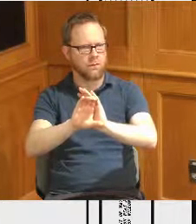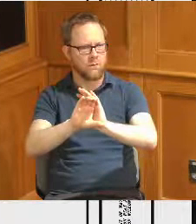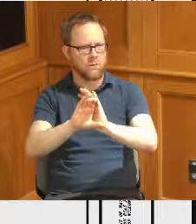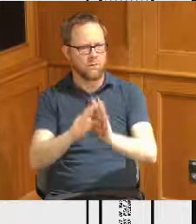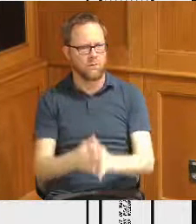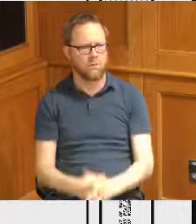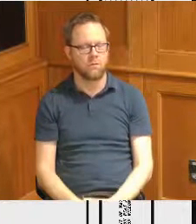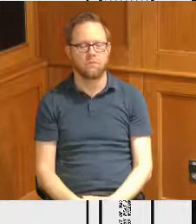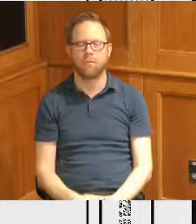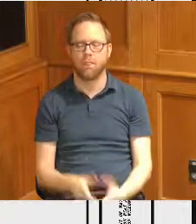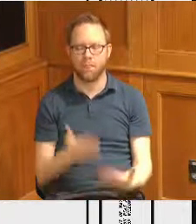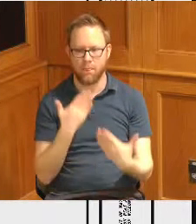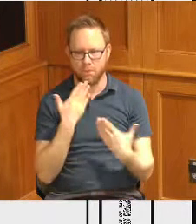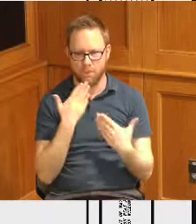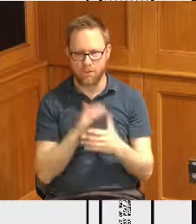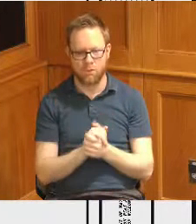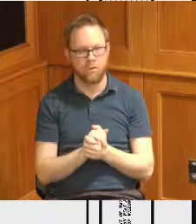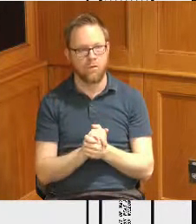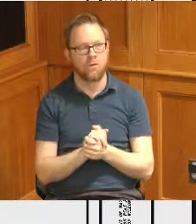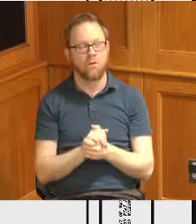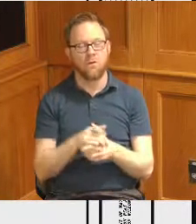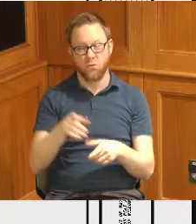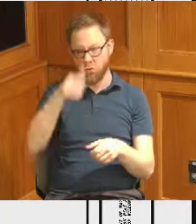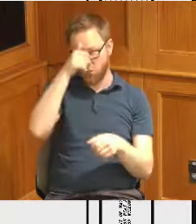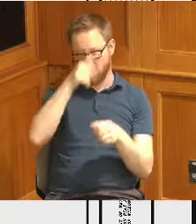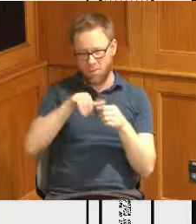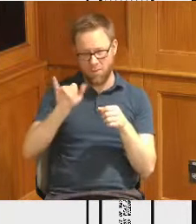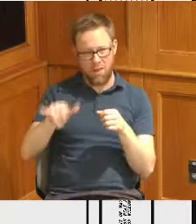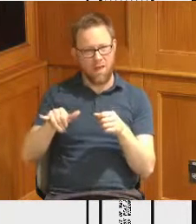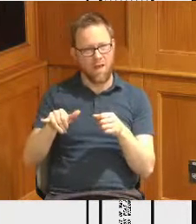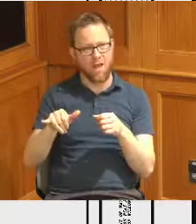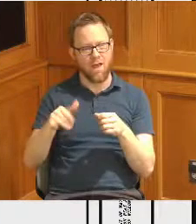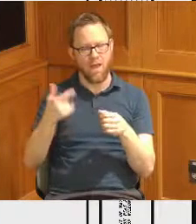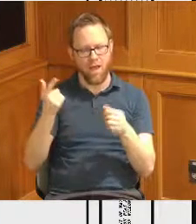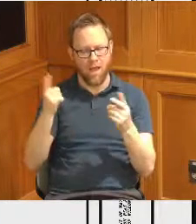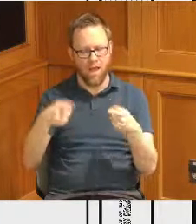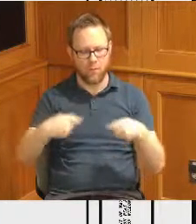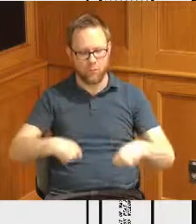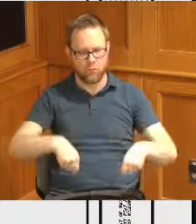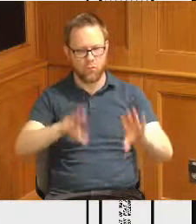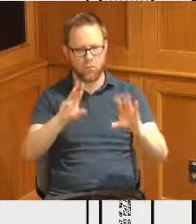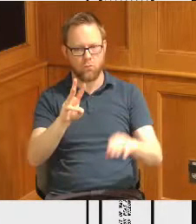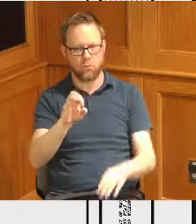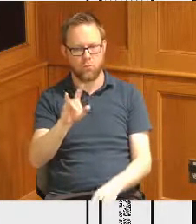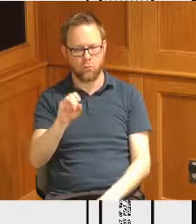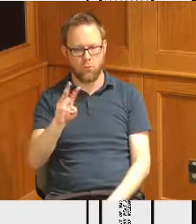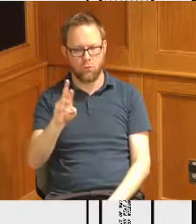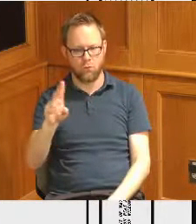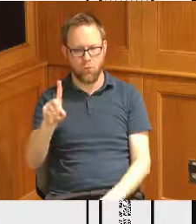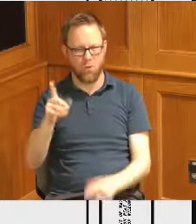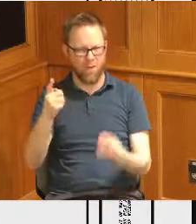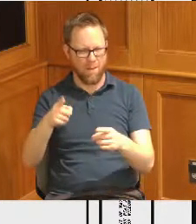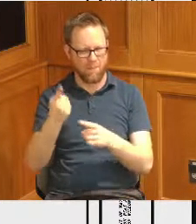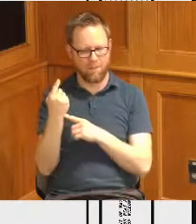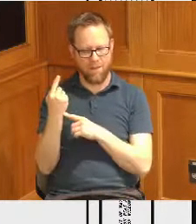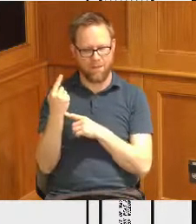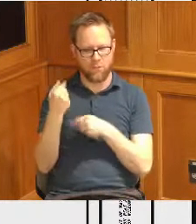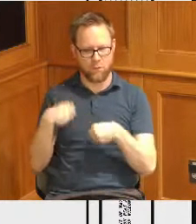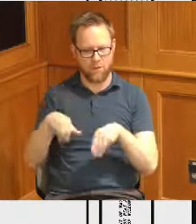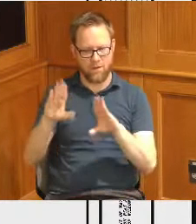thank you as you recall we we did have a vacation of Willow Road in last year that is a section to